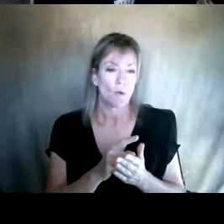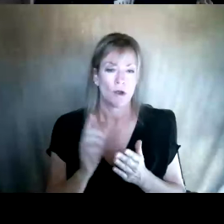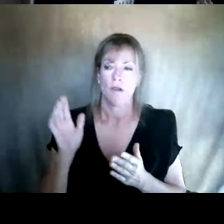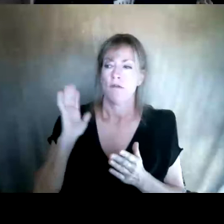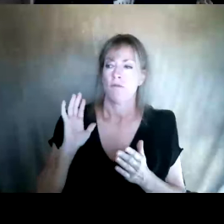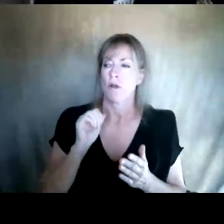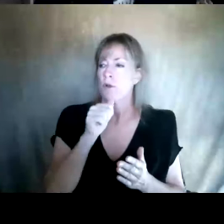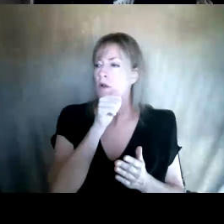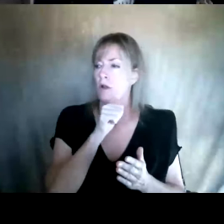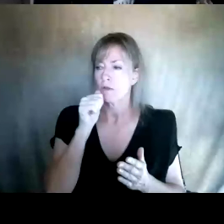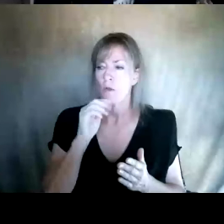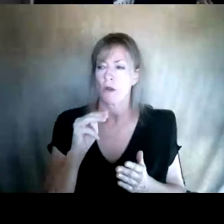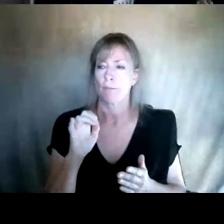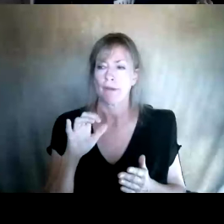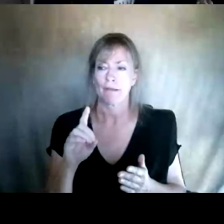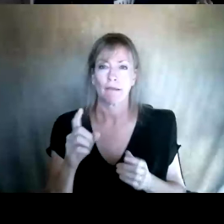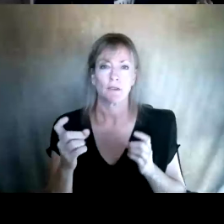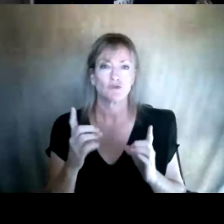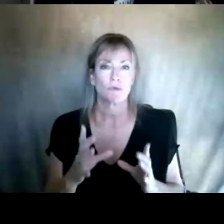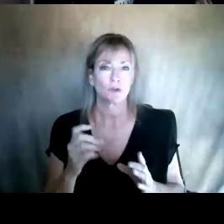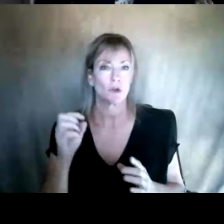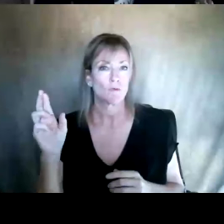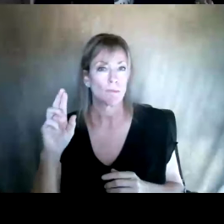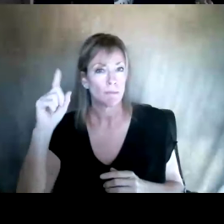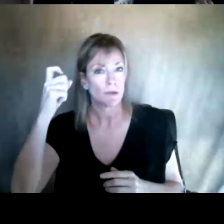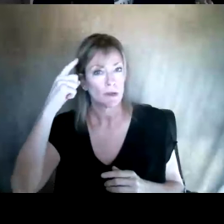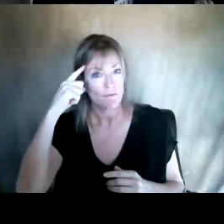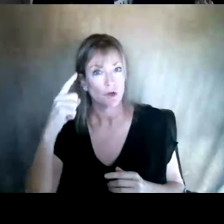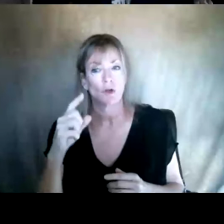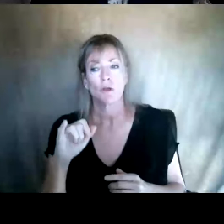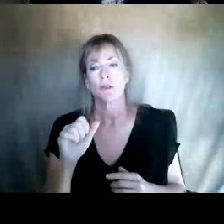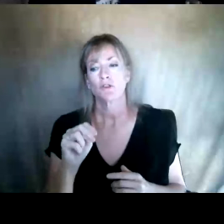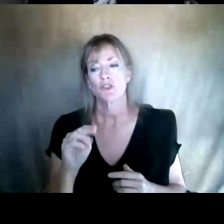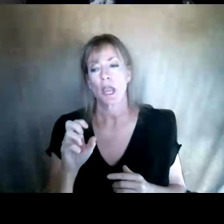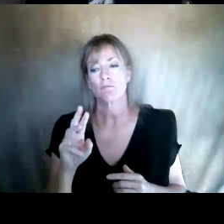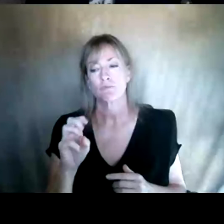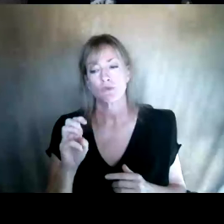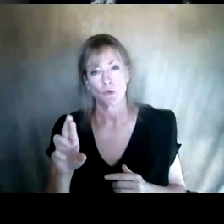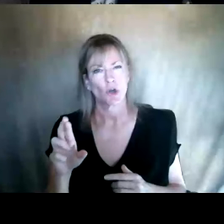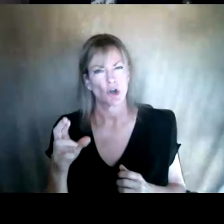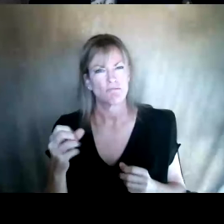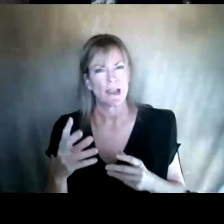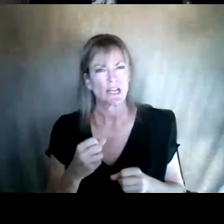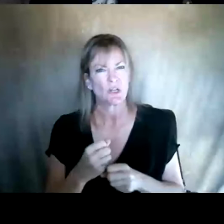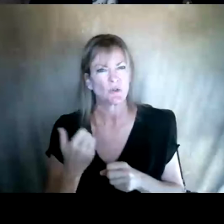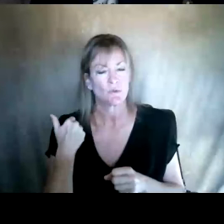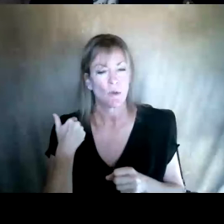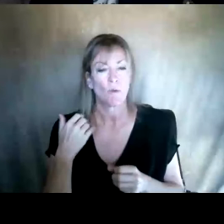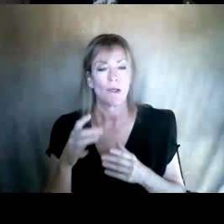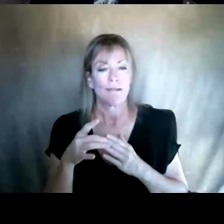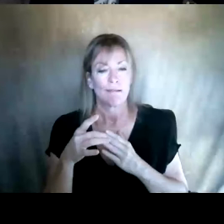MEDICAID DIRECTOR AND FORMER DIRECTOR OF JANE BREWER -- AT THAT